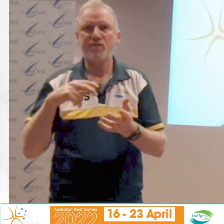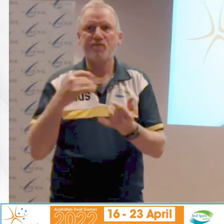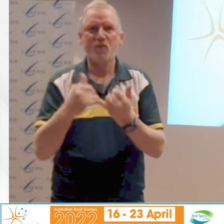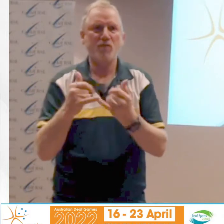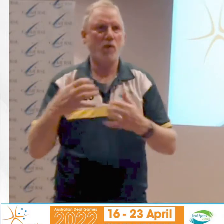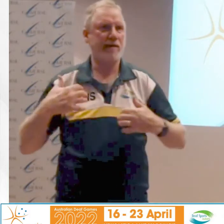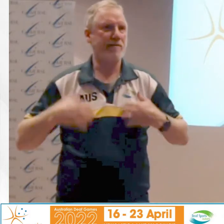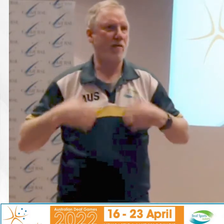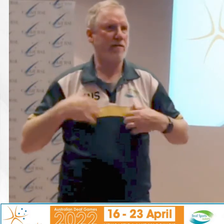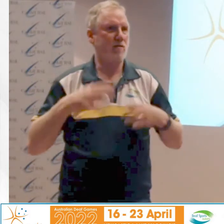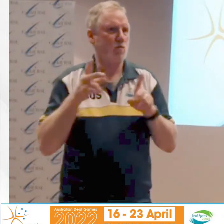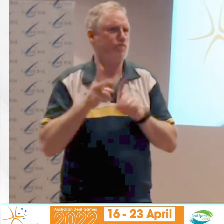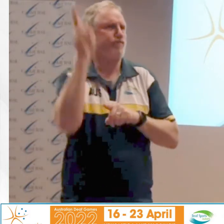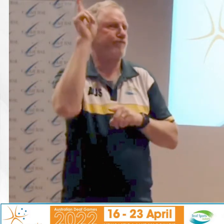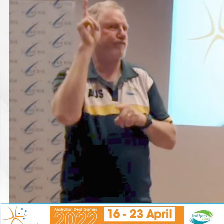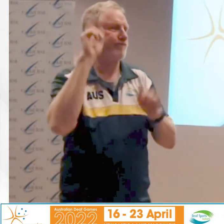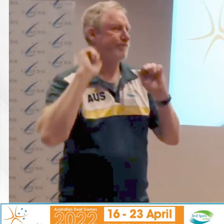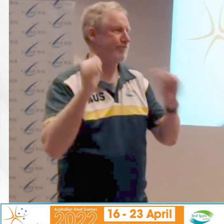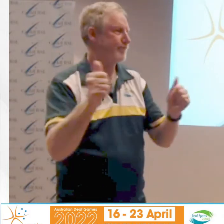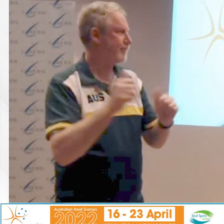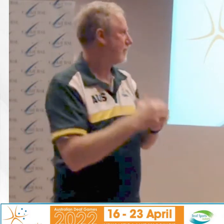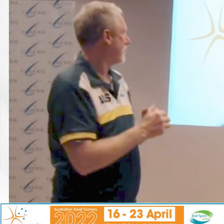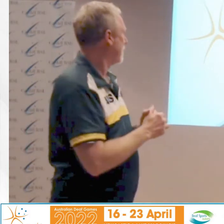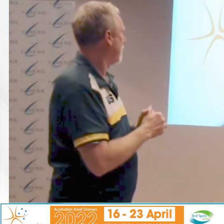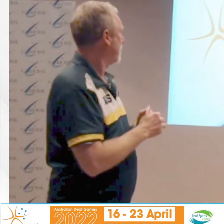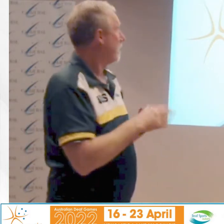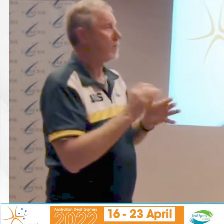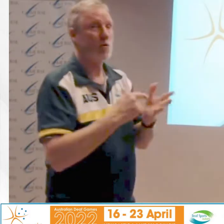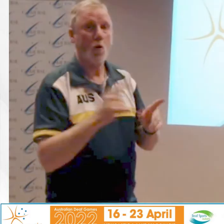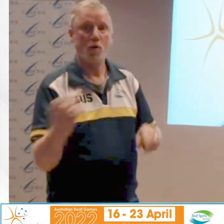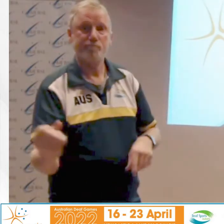us to run the games in this area which was it was a very exciting course this morning